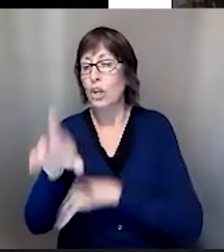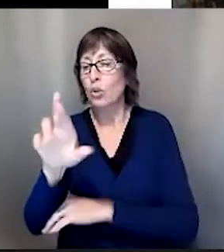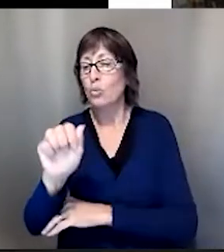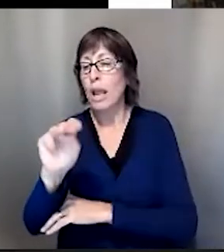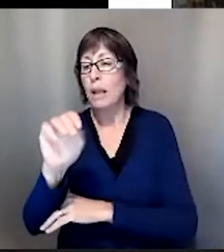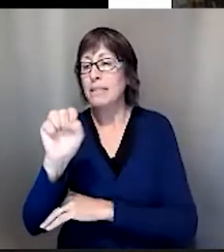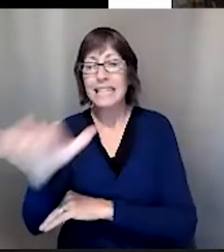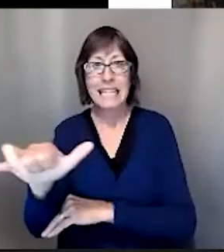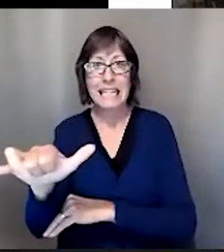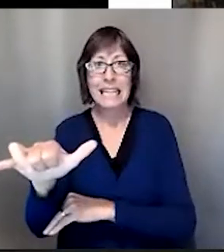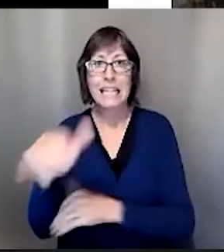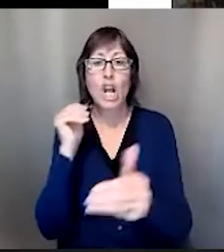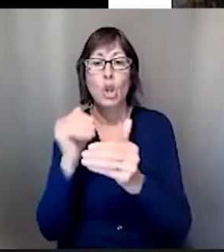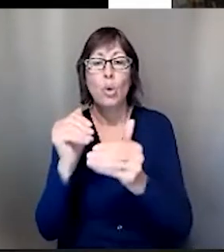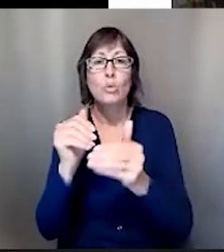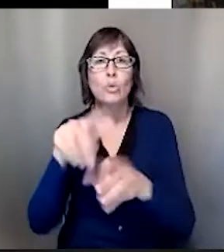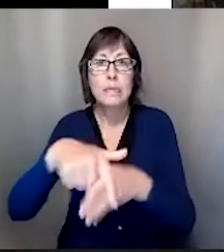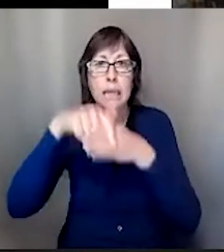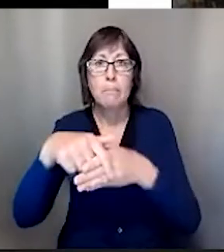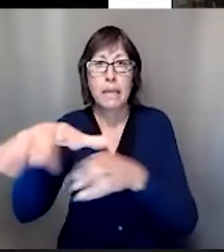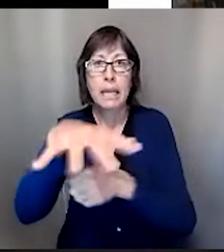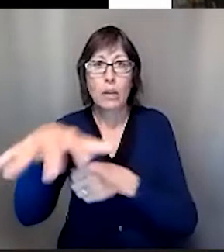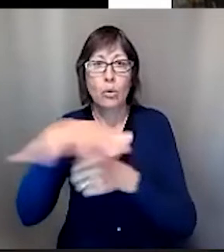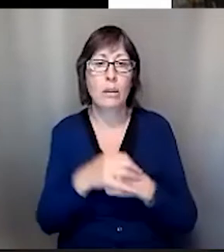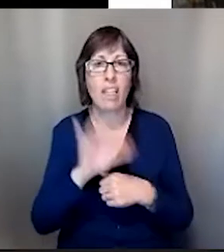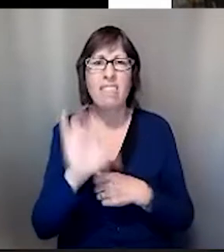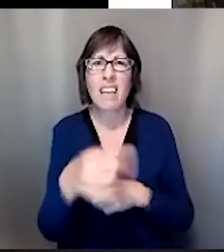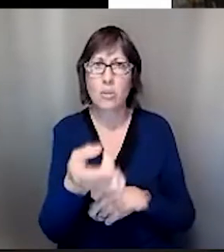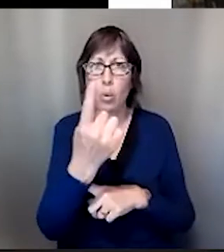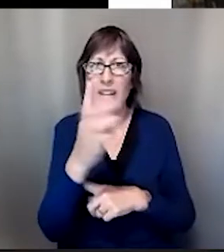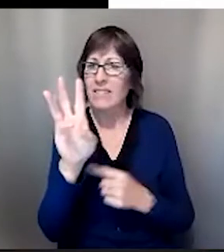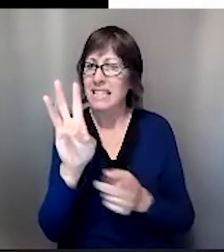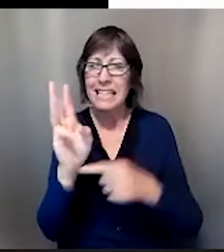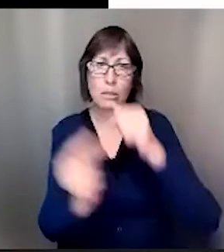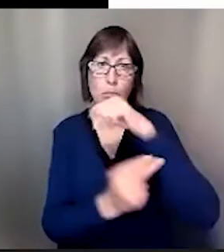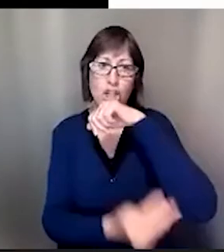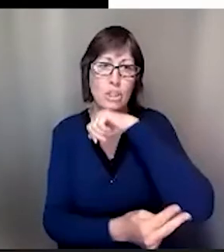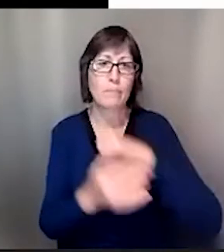to the Stampede Grounds).